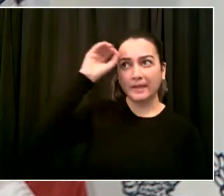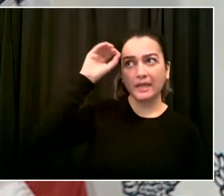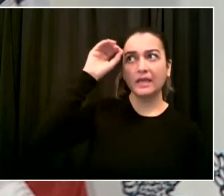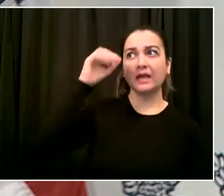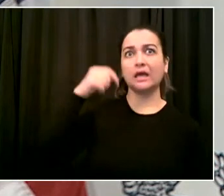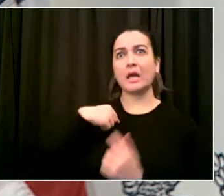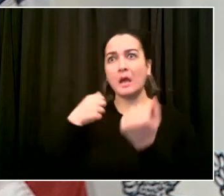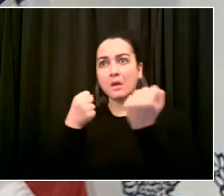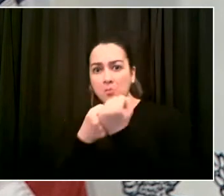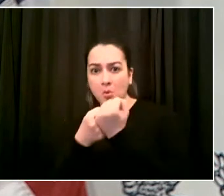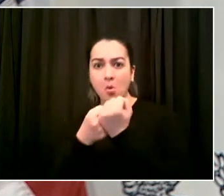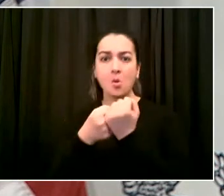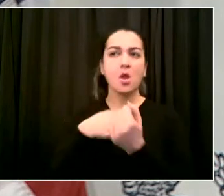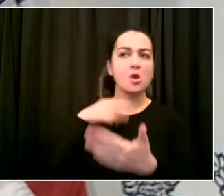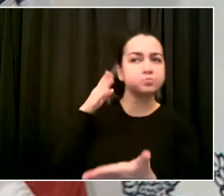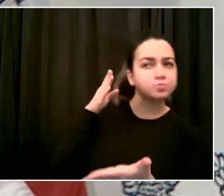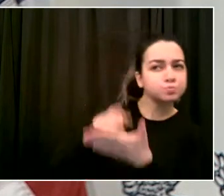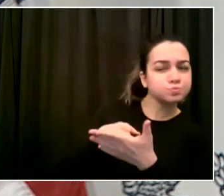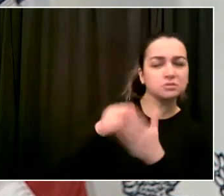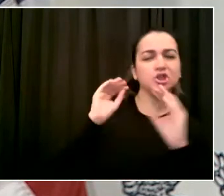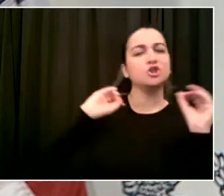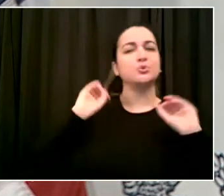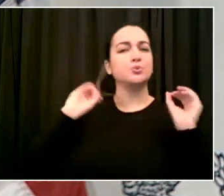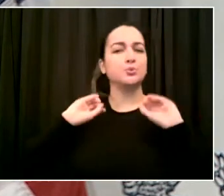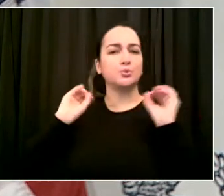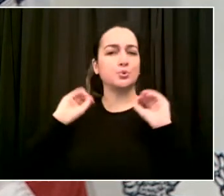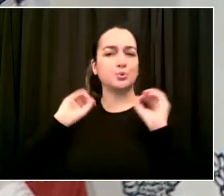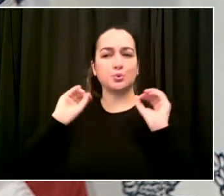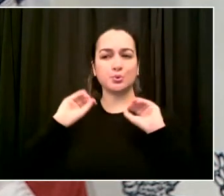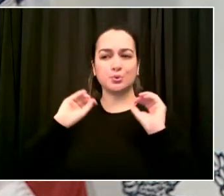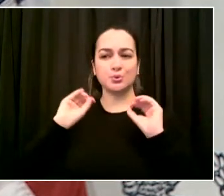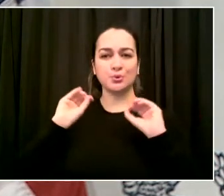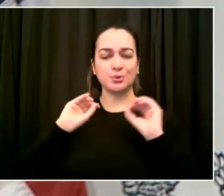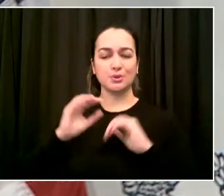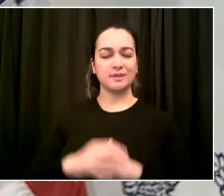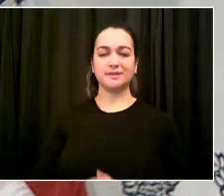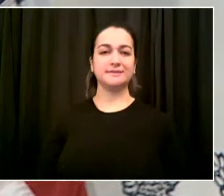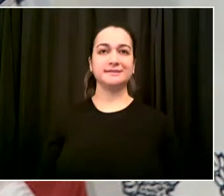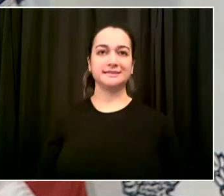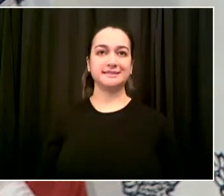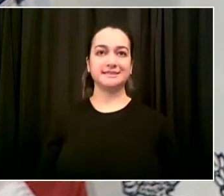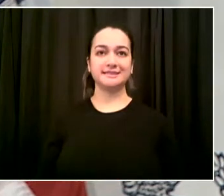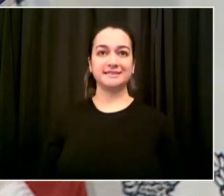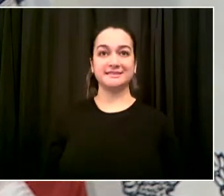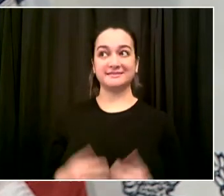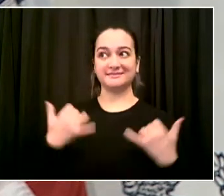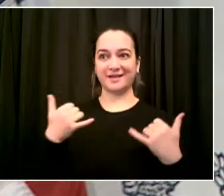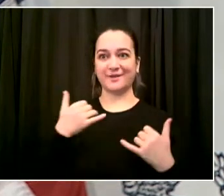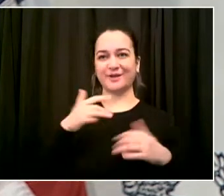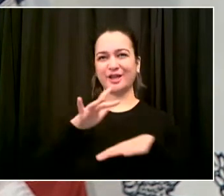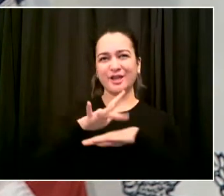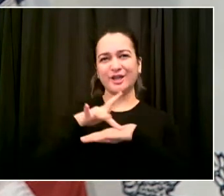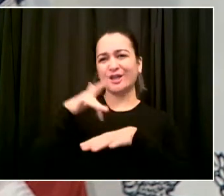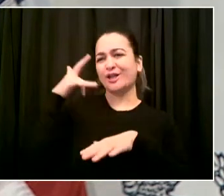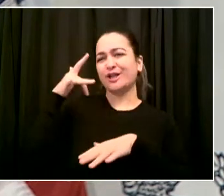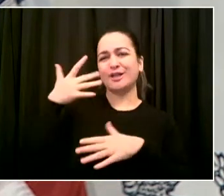IT IS STILL EARLY. REMEMBER WE ARE STILL IN JANUARY AND THE ELECTION